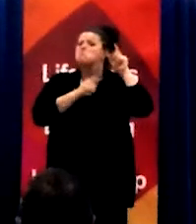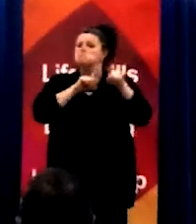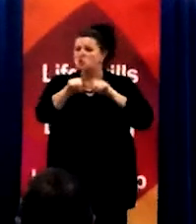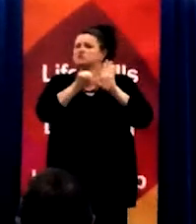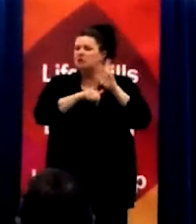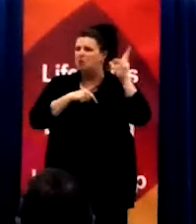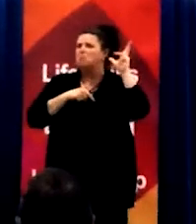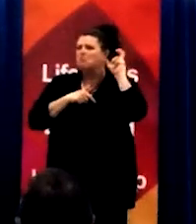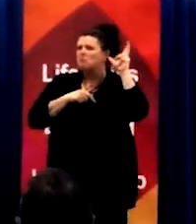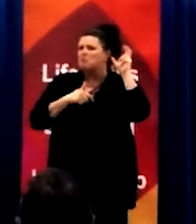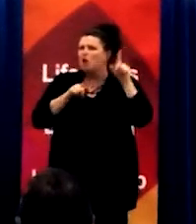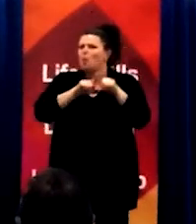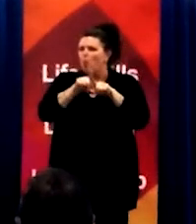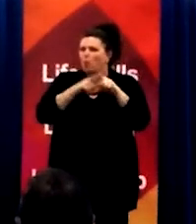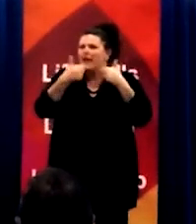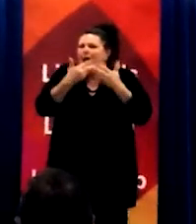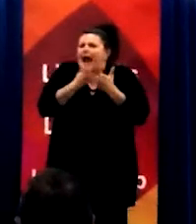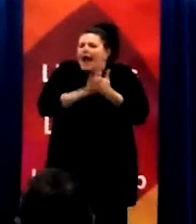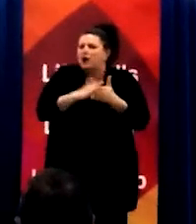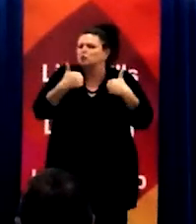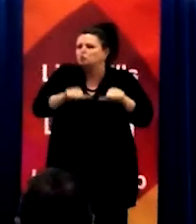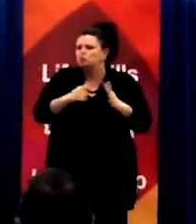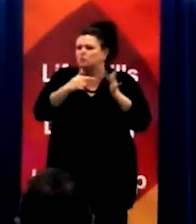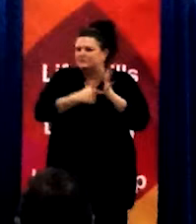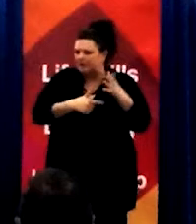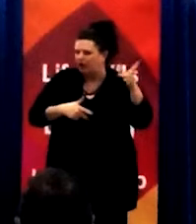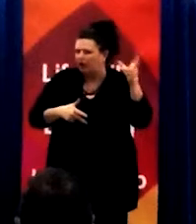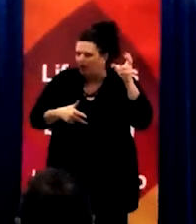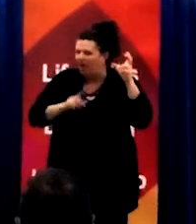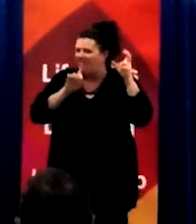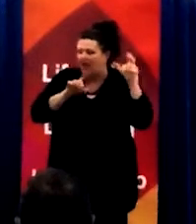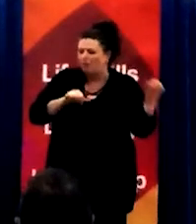learning to use it, then when I went back for mapping one time,